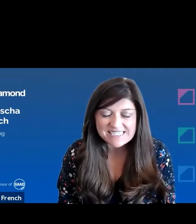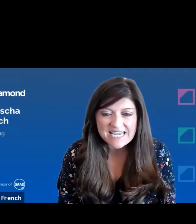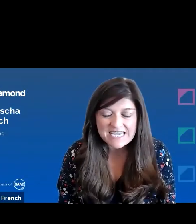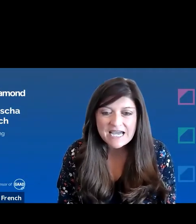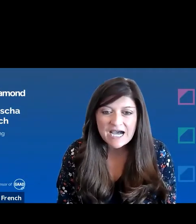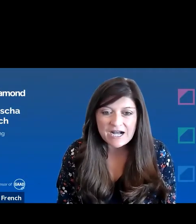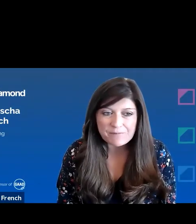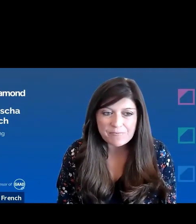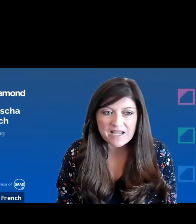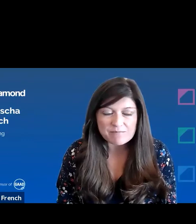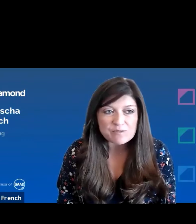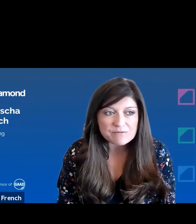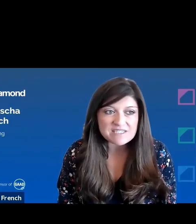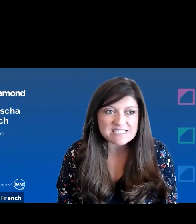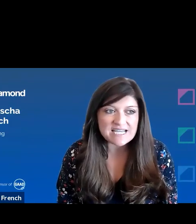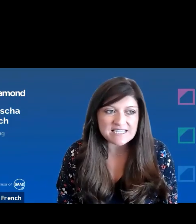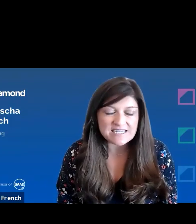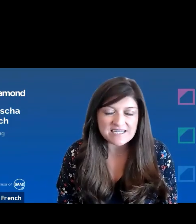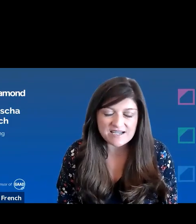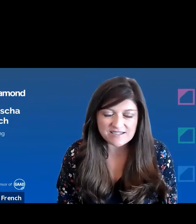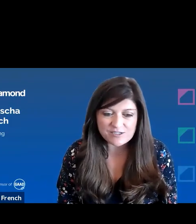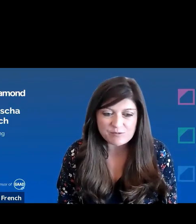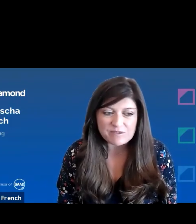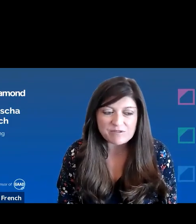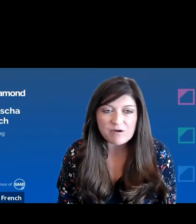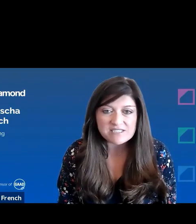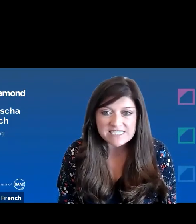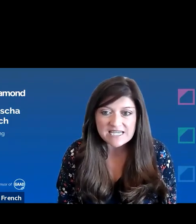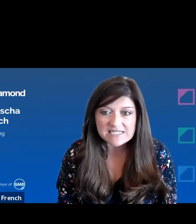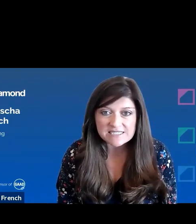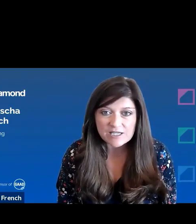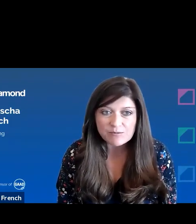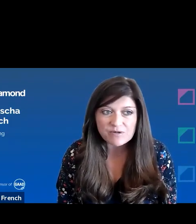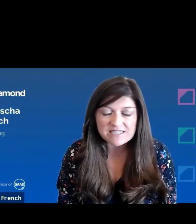Day and i'm really, really excited to be with you all today to celebrate the